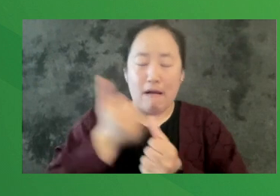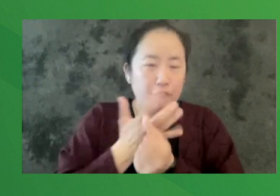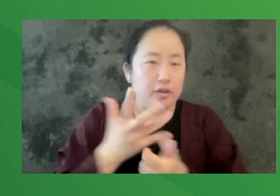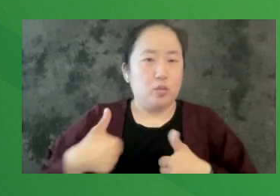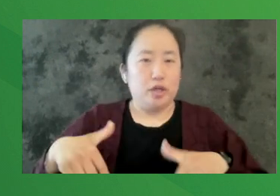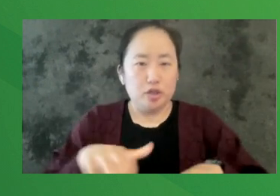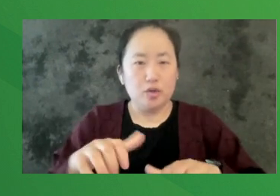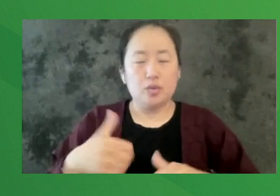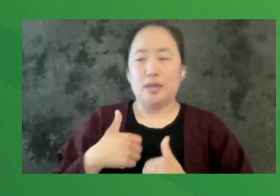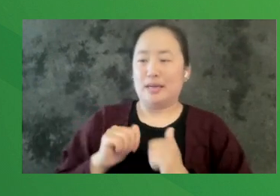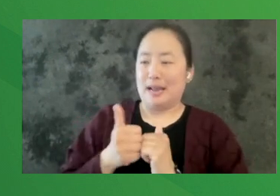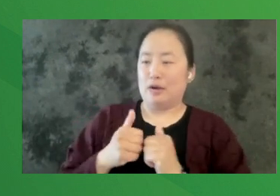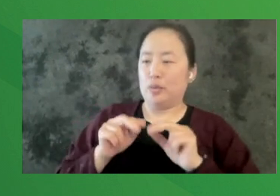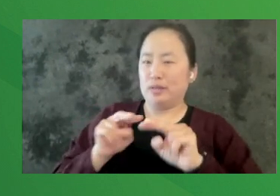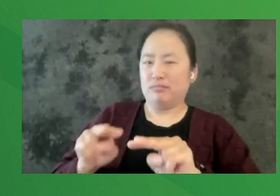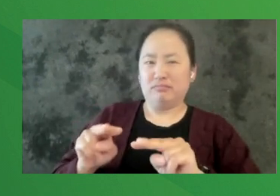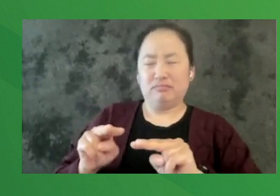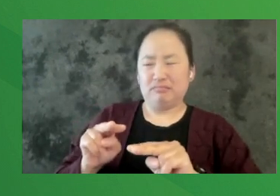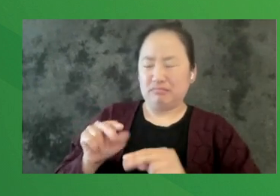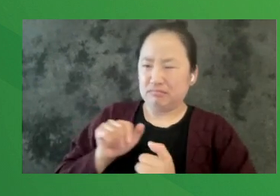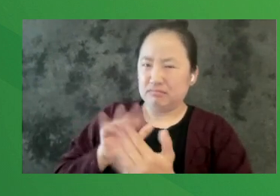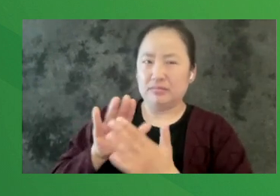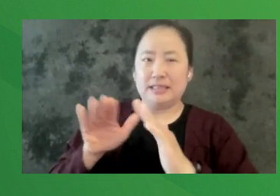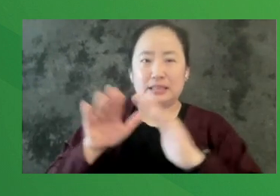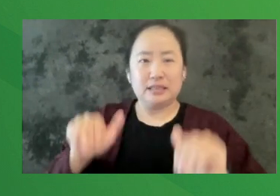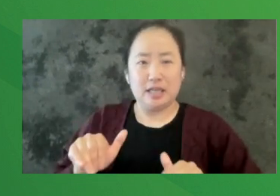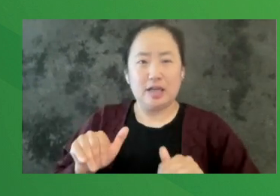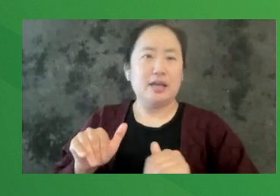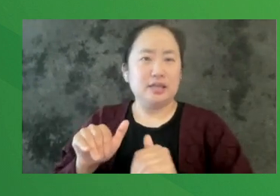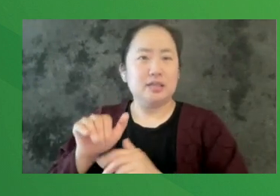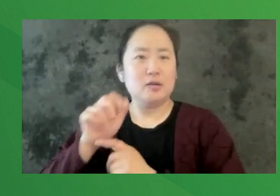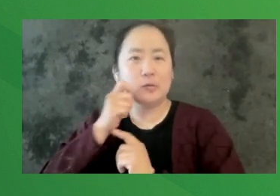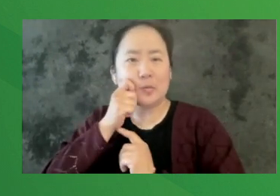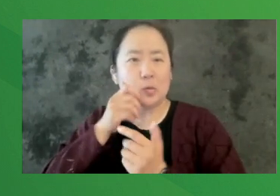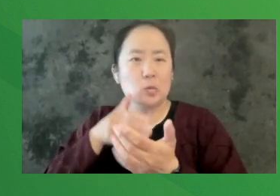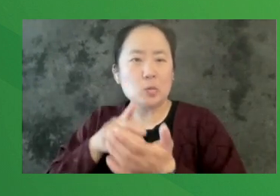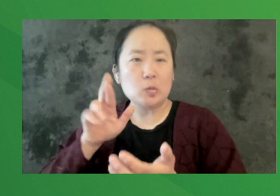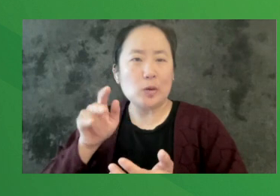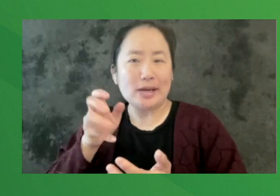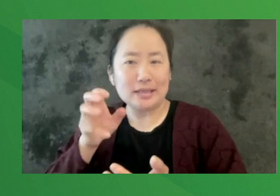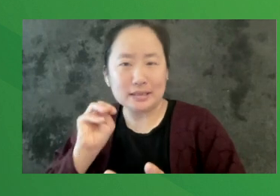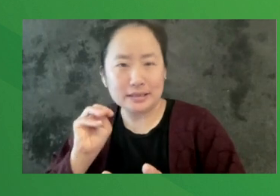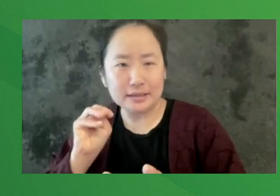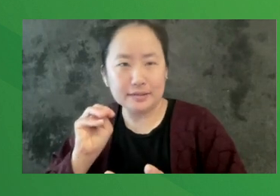work as an organization and a field and climate change is one of our strategic priorities. And